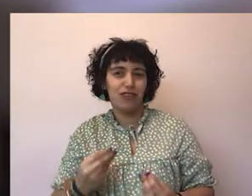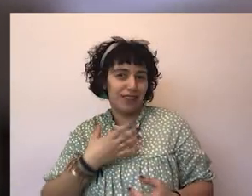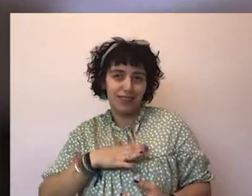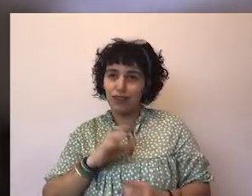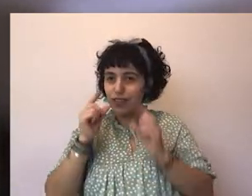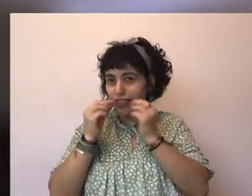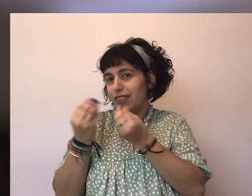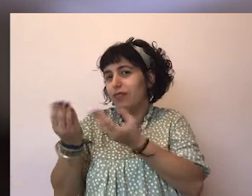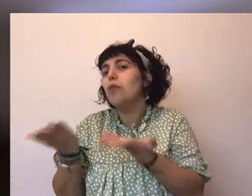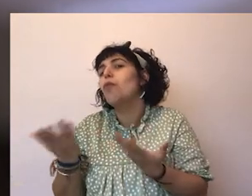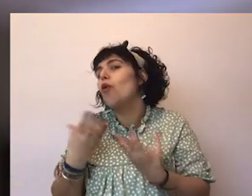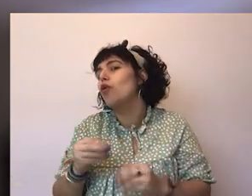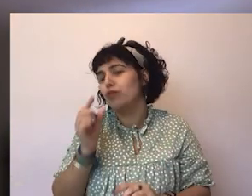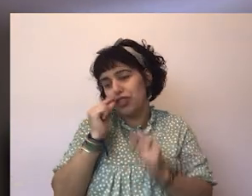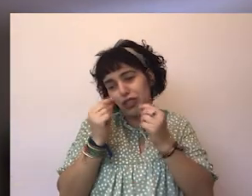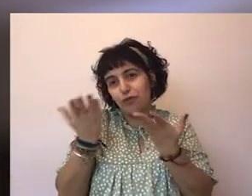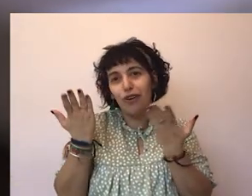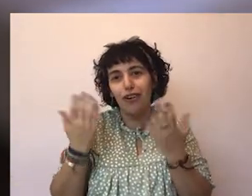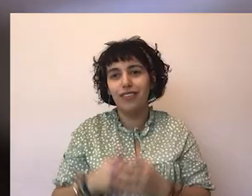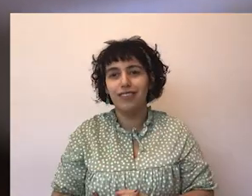Wearing make-up and I've heard the best comment I have heard there.